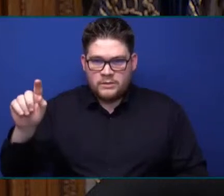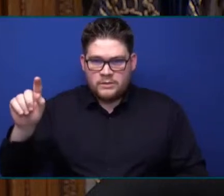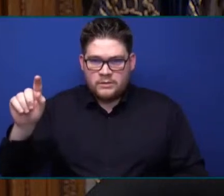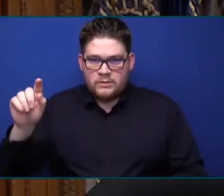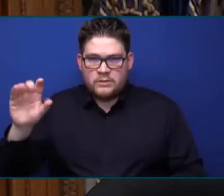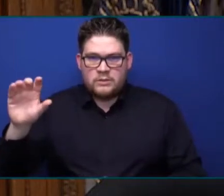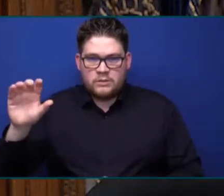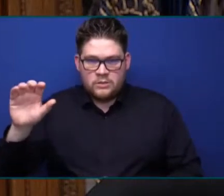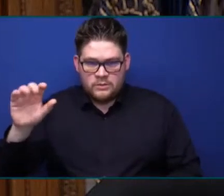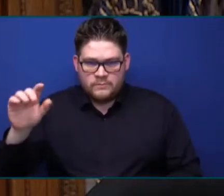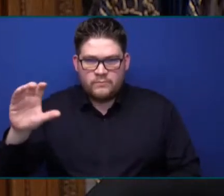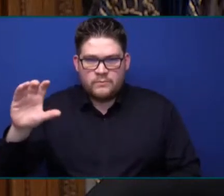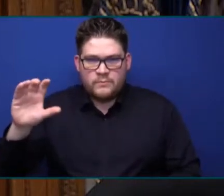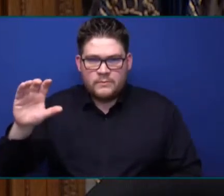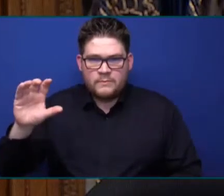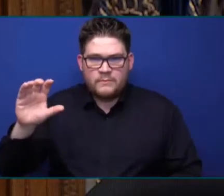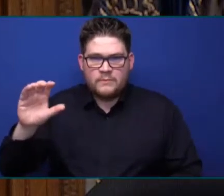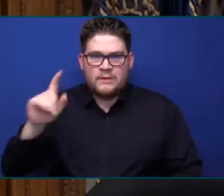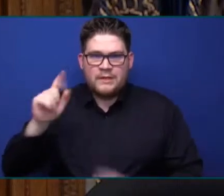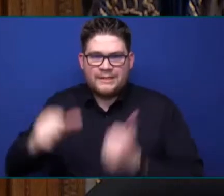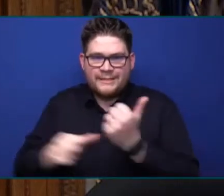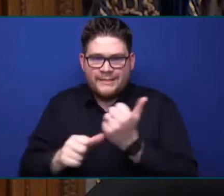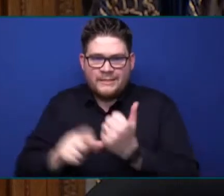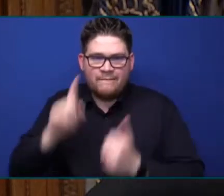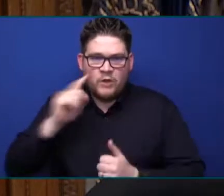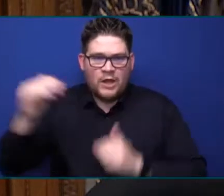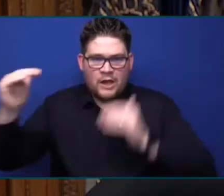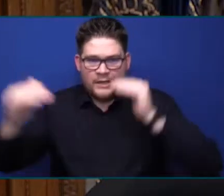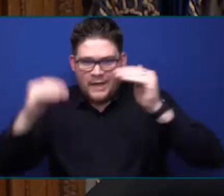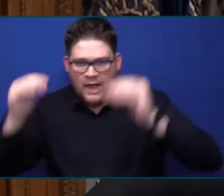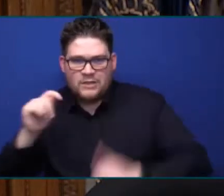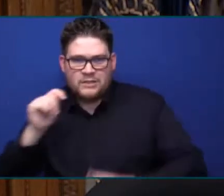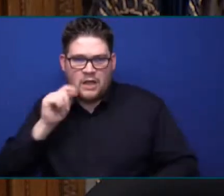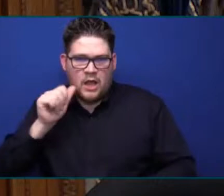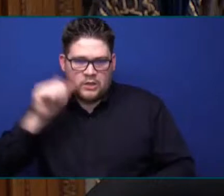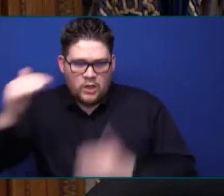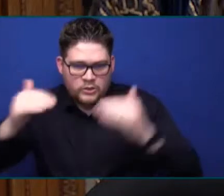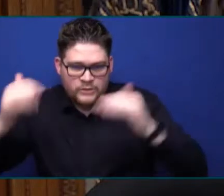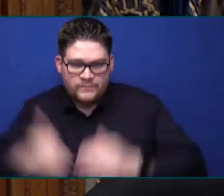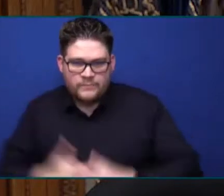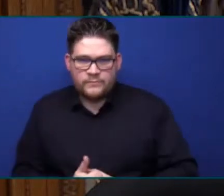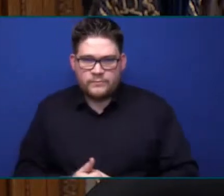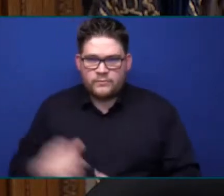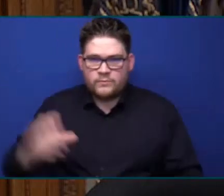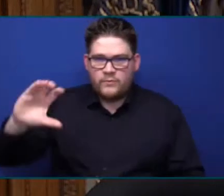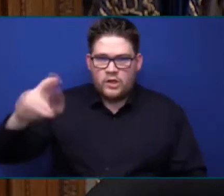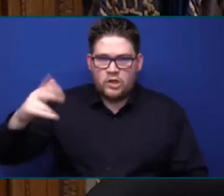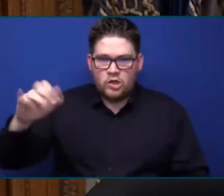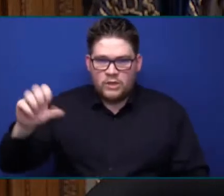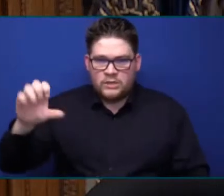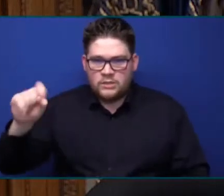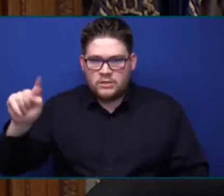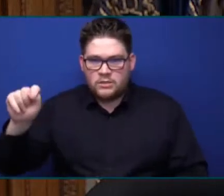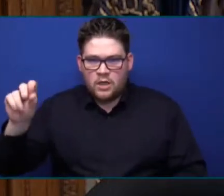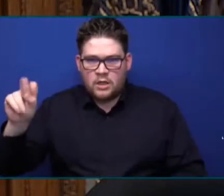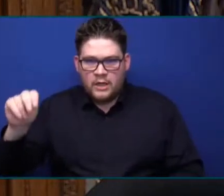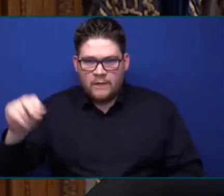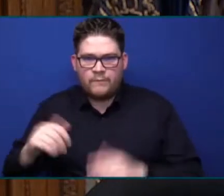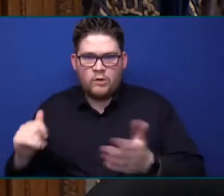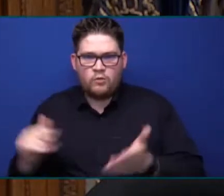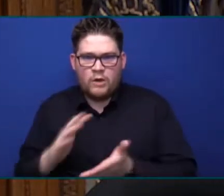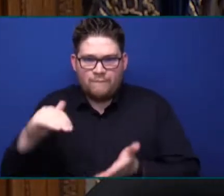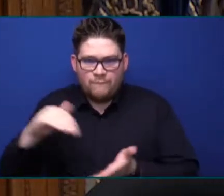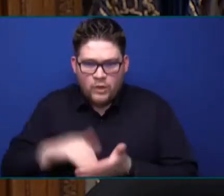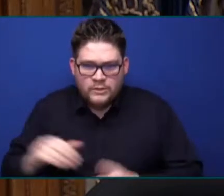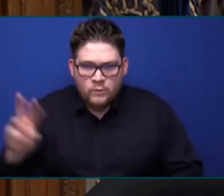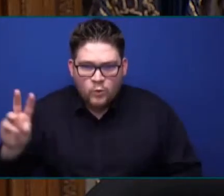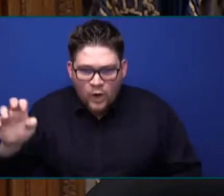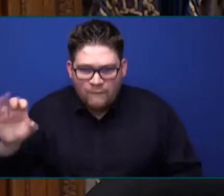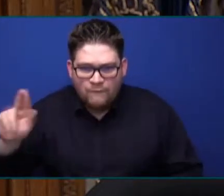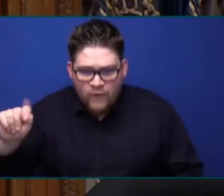Karla Verschoor from Inclusion B.C.; Tania Vrionis from the MS Society; Neil Belanger from British